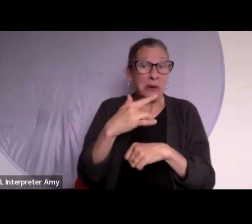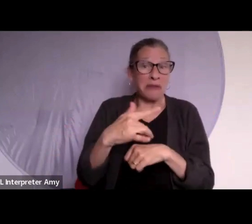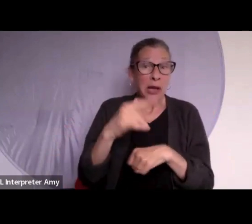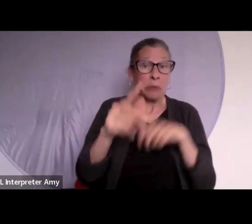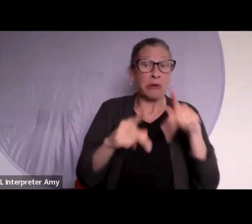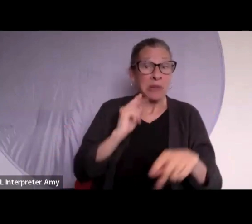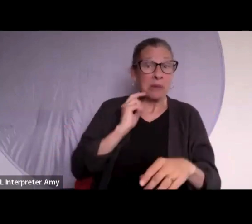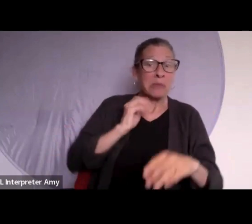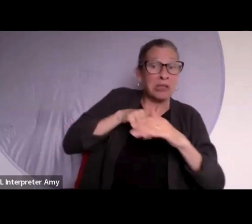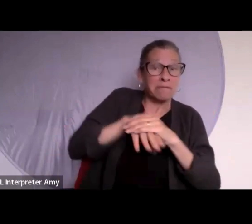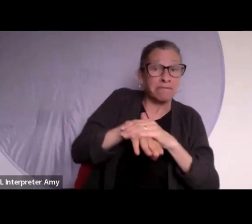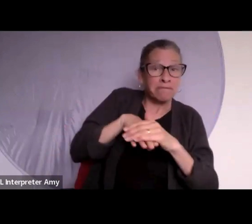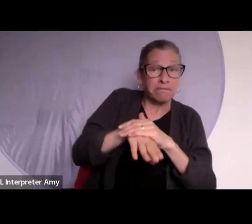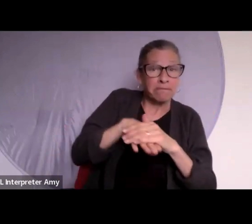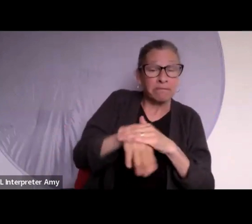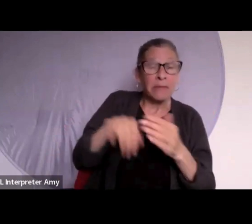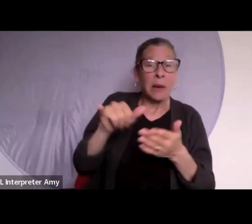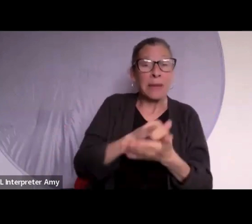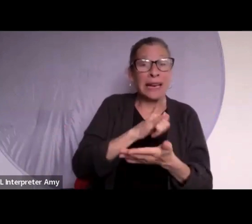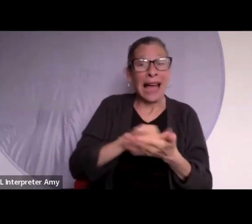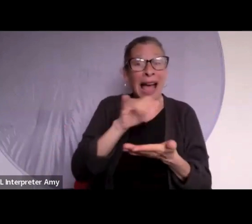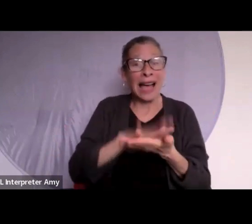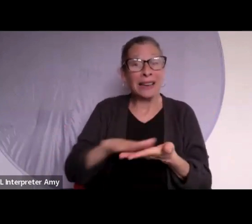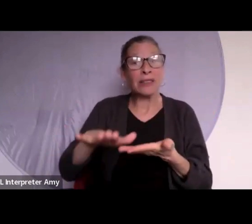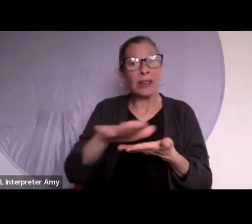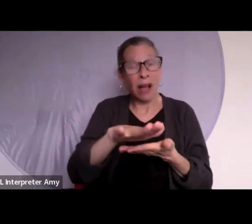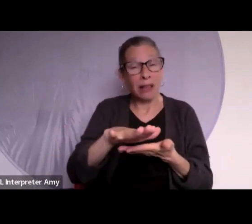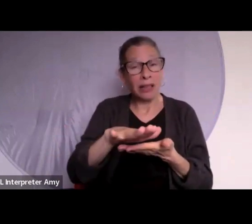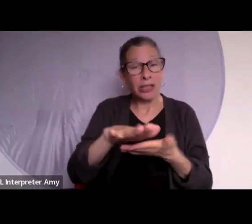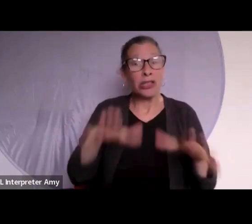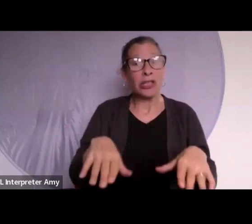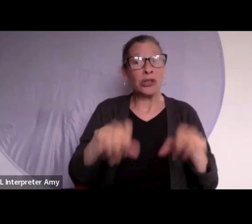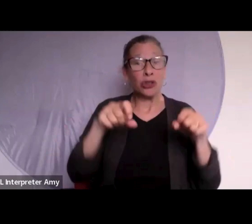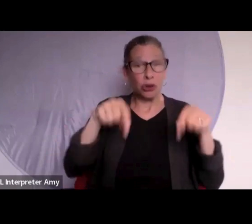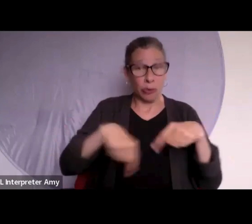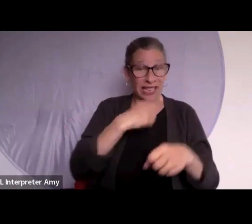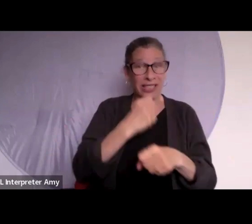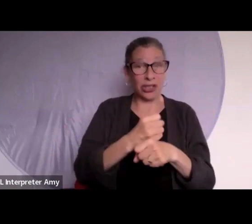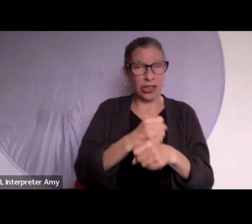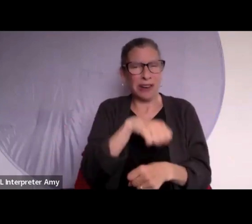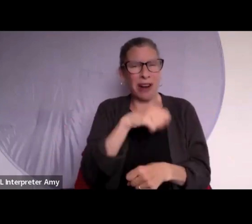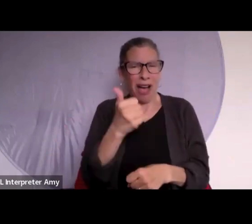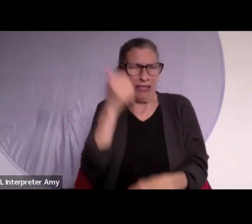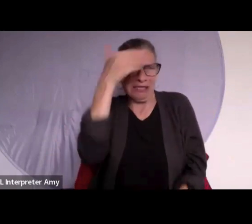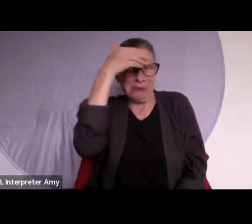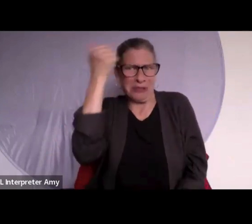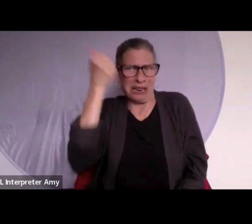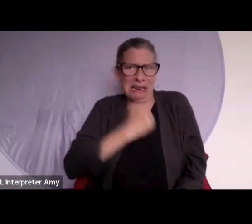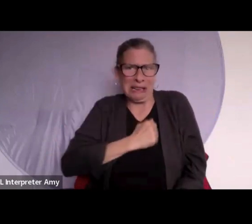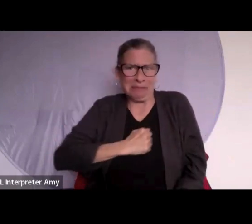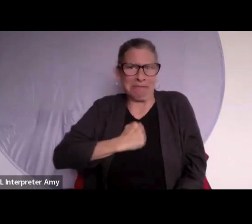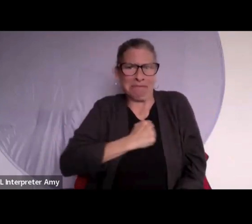the festival, Manhattan College is one that's doing one this year, I'm sure there are others that I'm forgetting, but I I